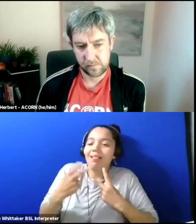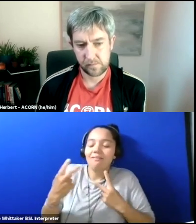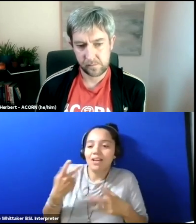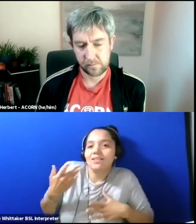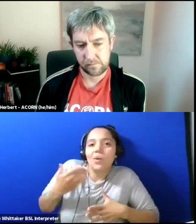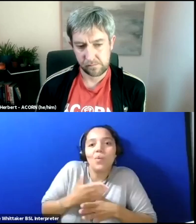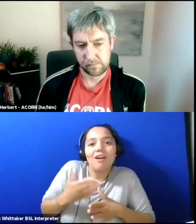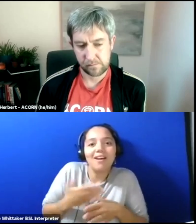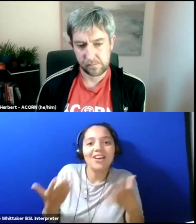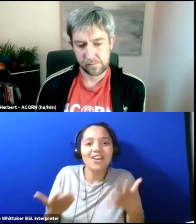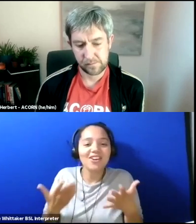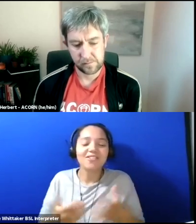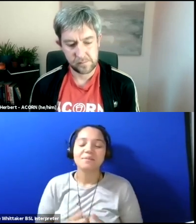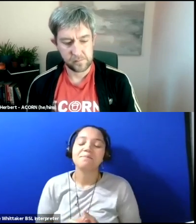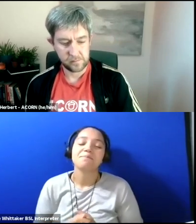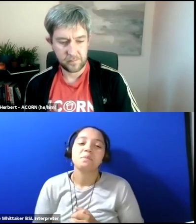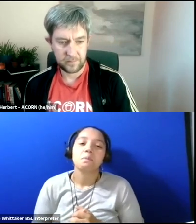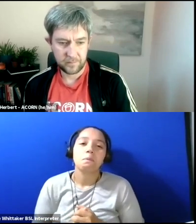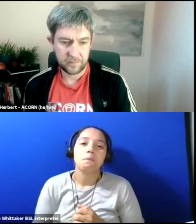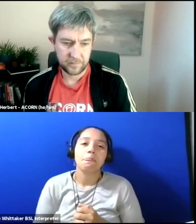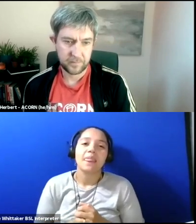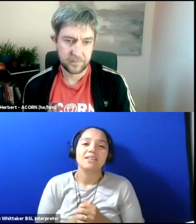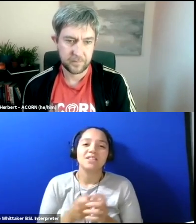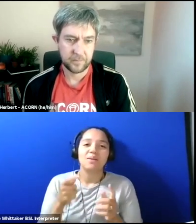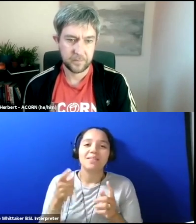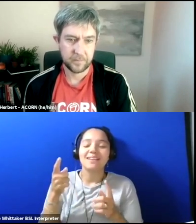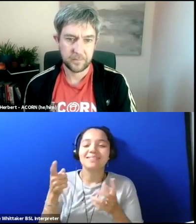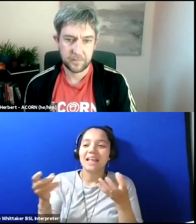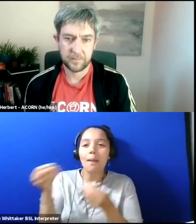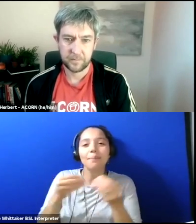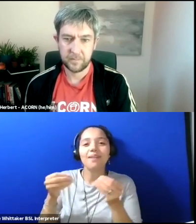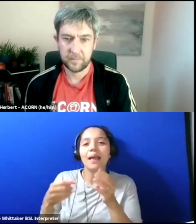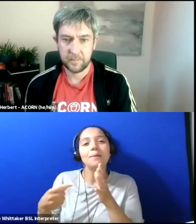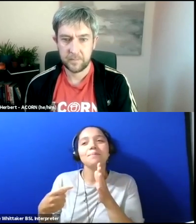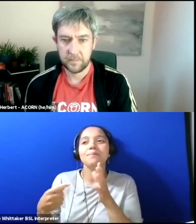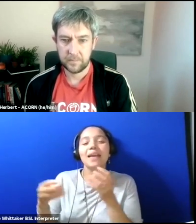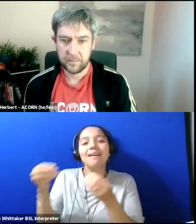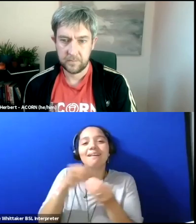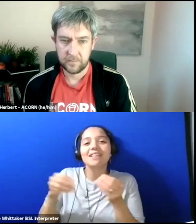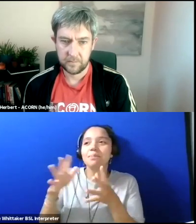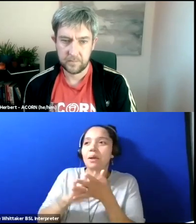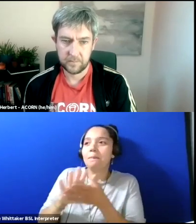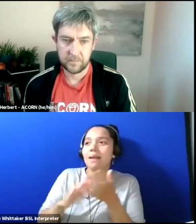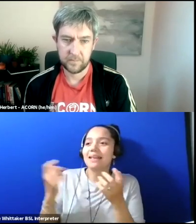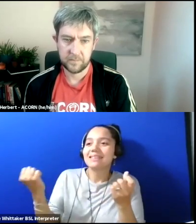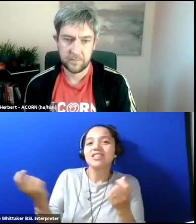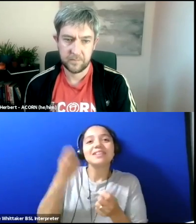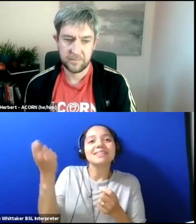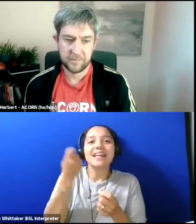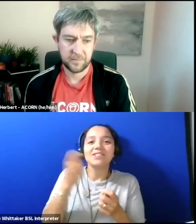And this is how they've- I guess, capitalism has really been successful is